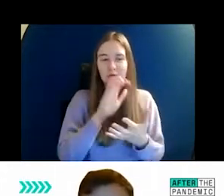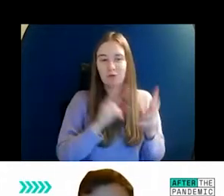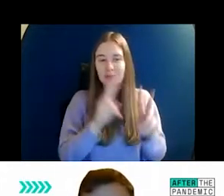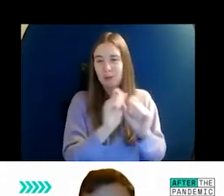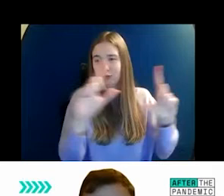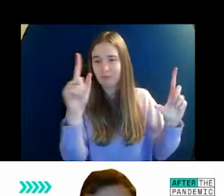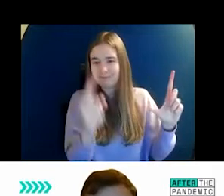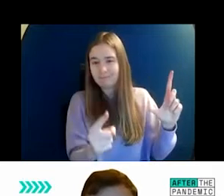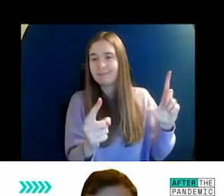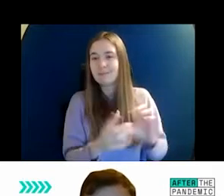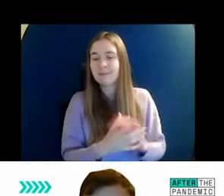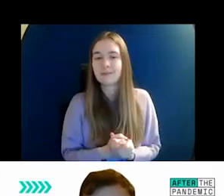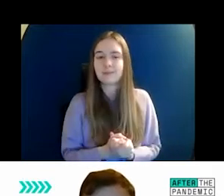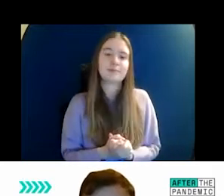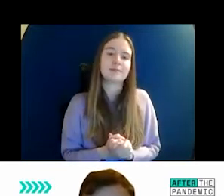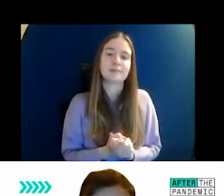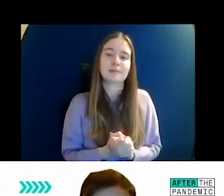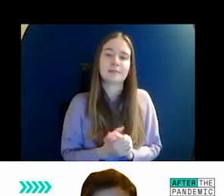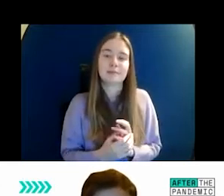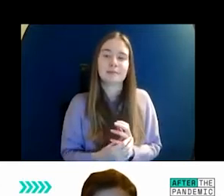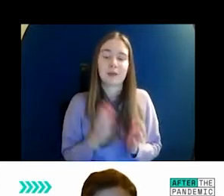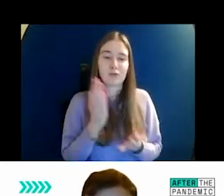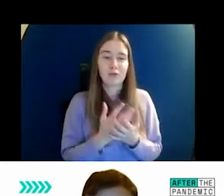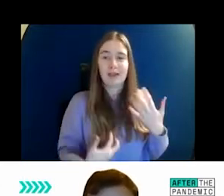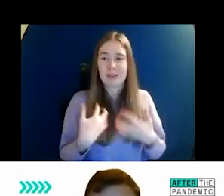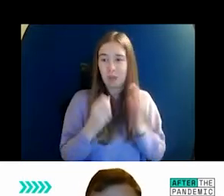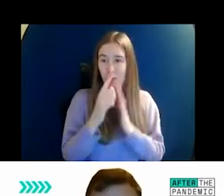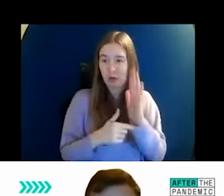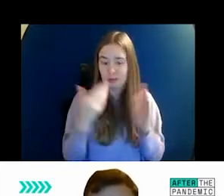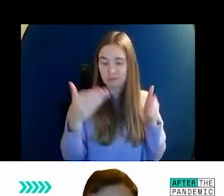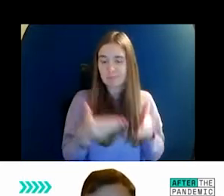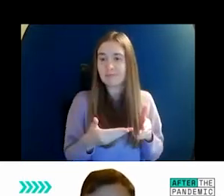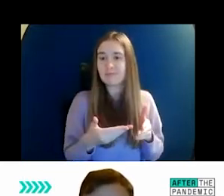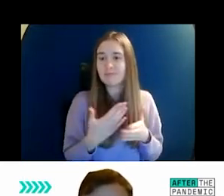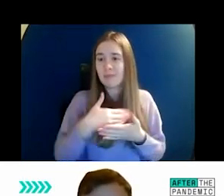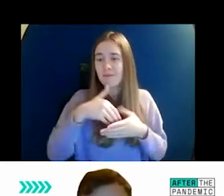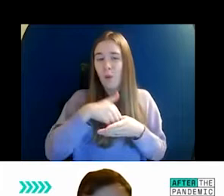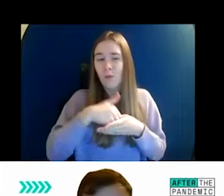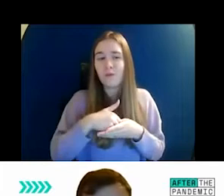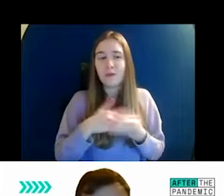and it was a really exciting project to be part of where we had,